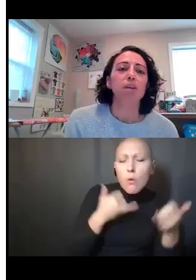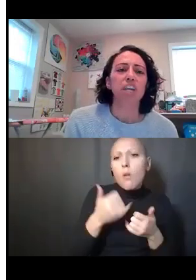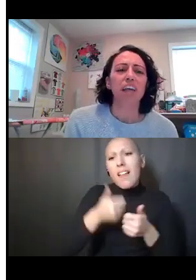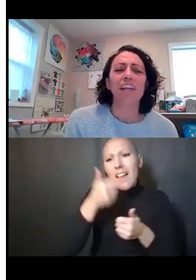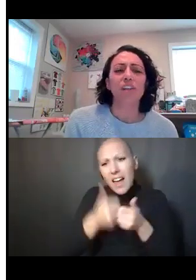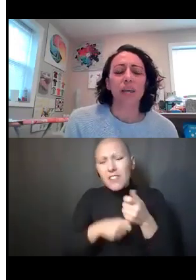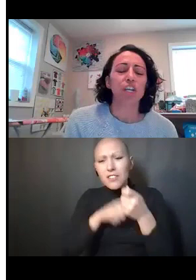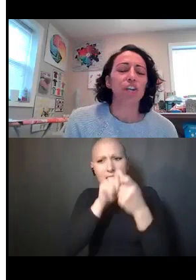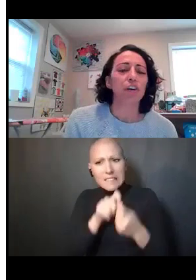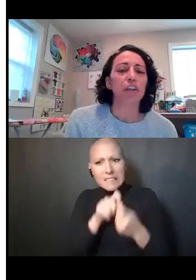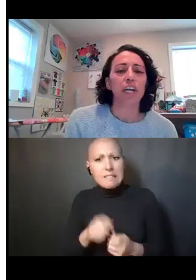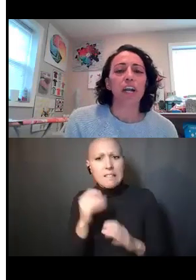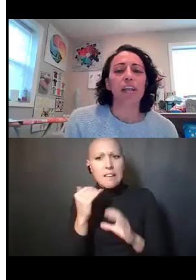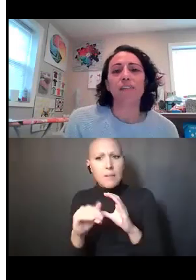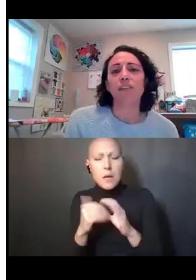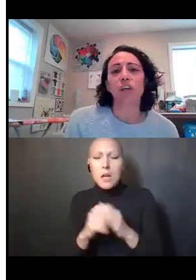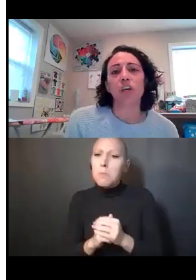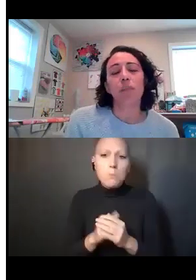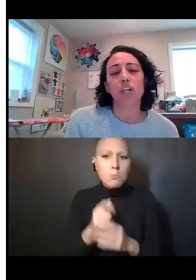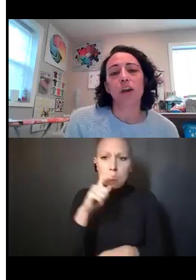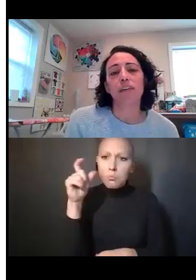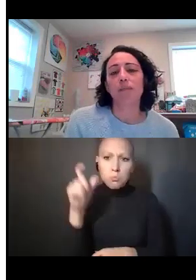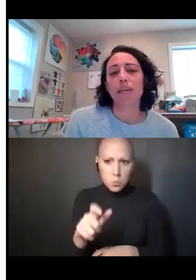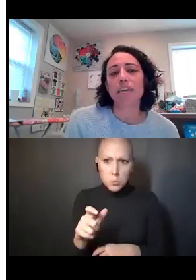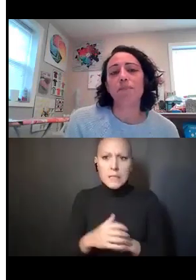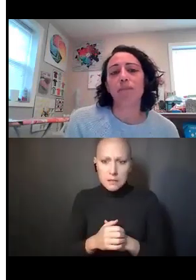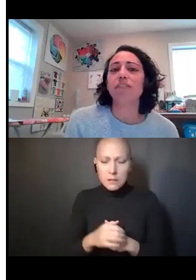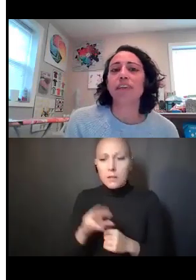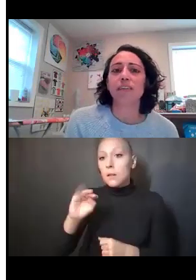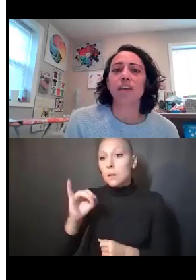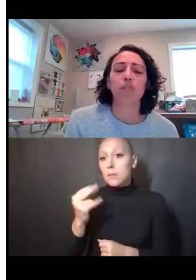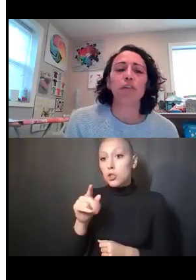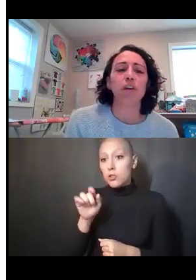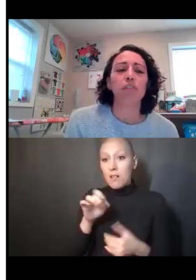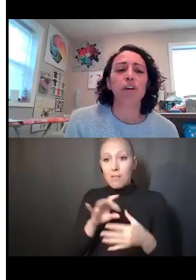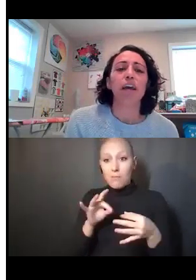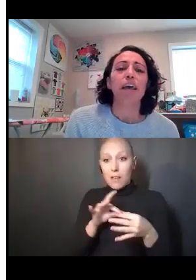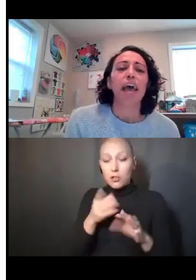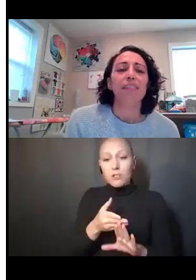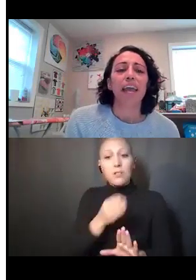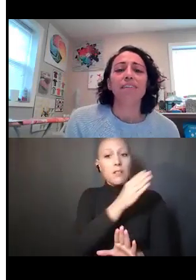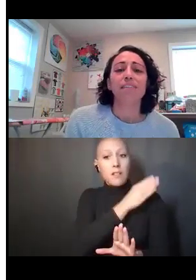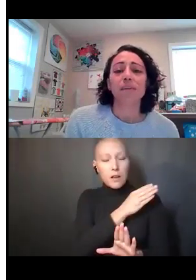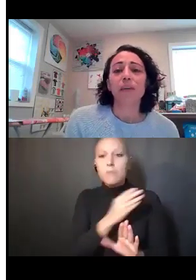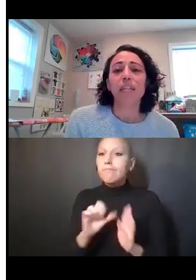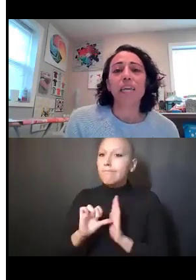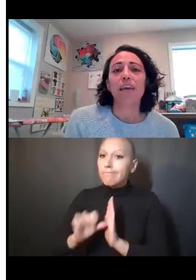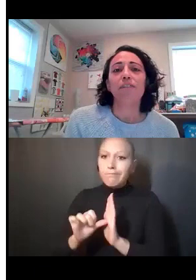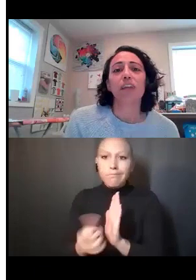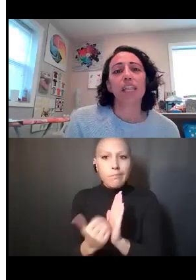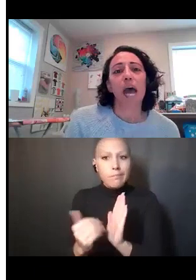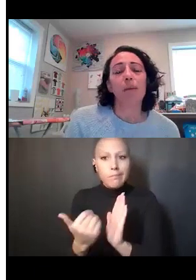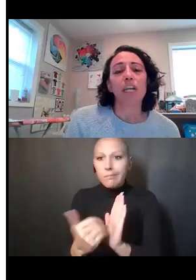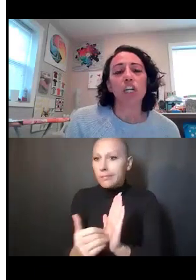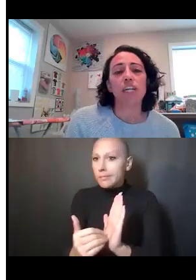Michelle mentioned earlier, and this is a good benchmark that we keep emphasizing over and over, and that is typically if the collaboration